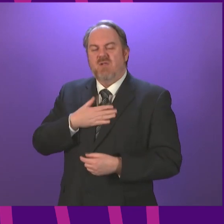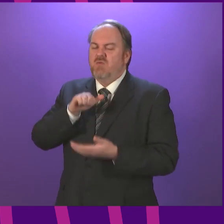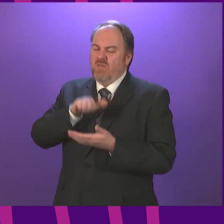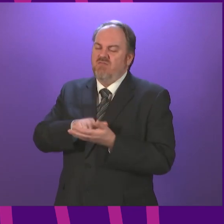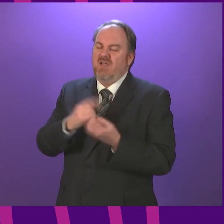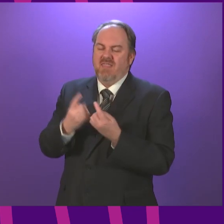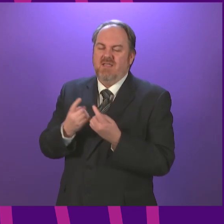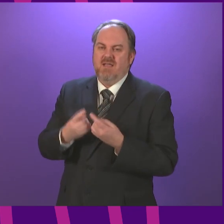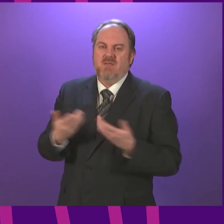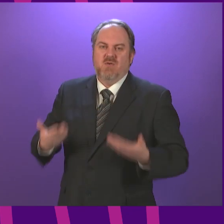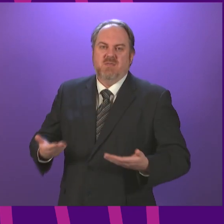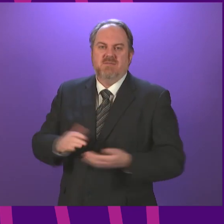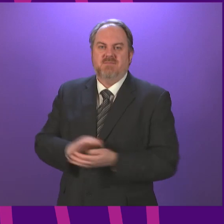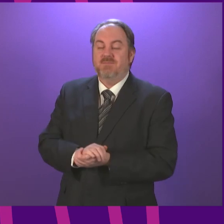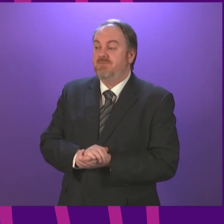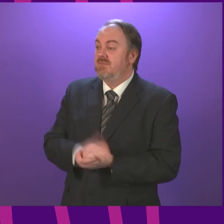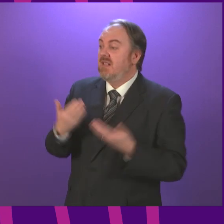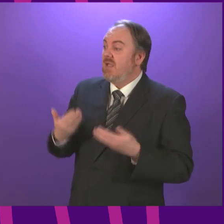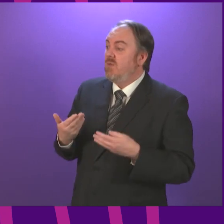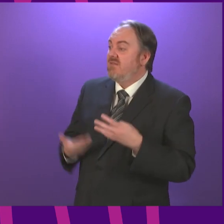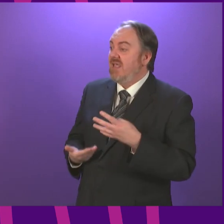The Presiding Officer: We move on to supplementary questions.